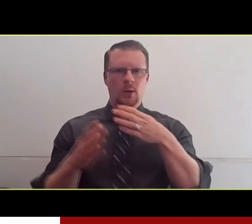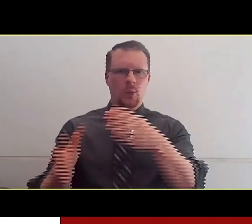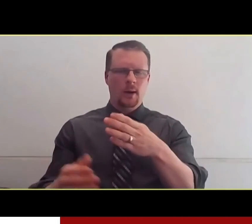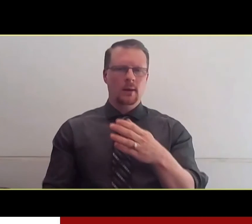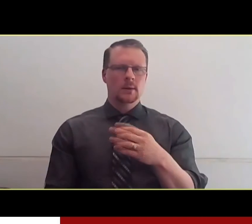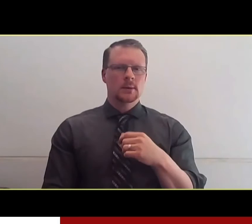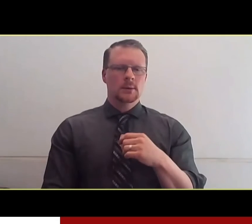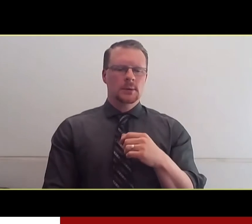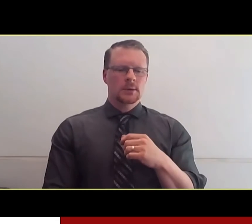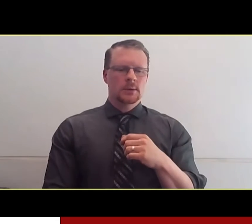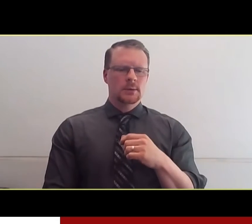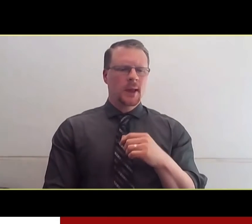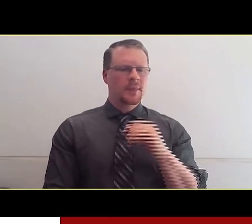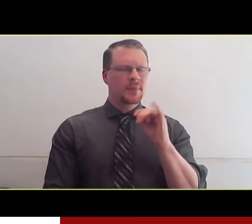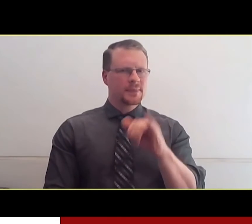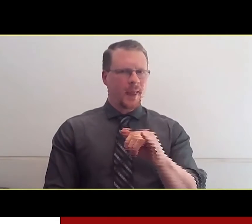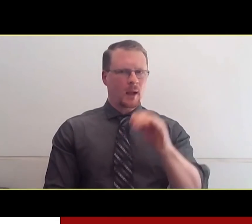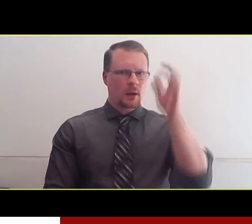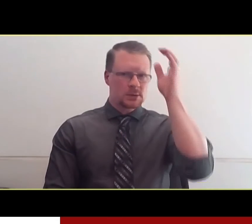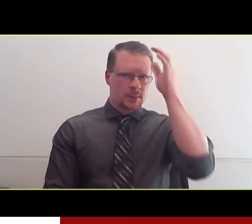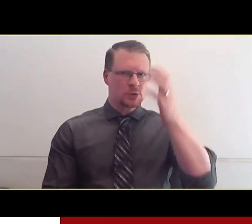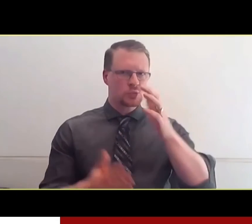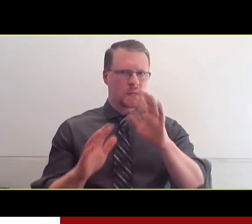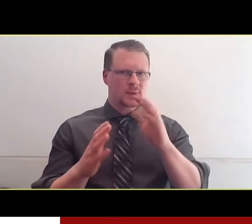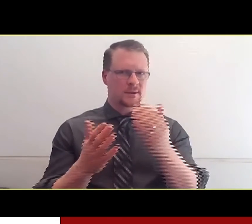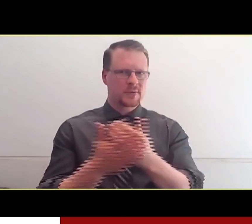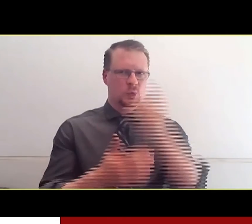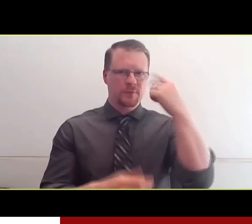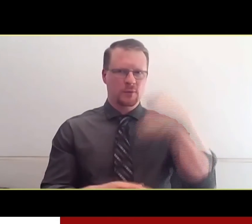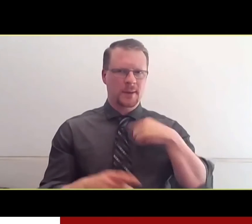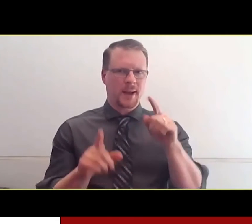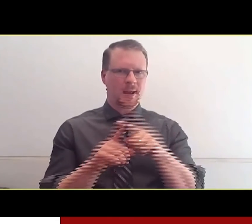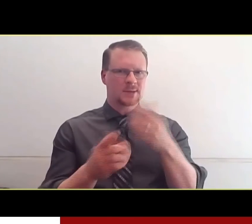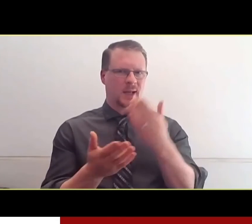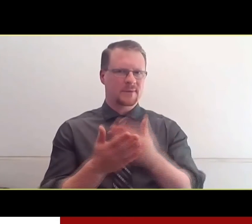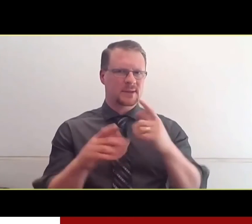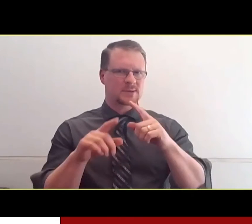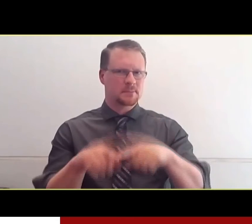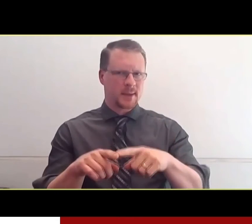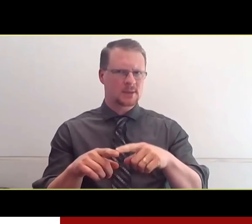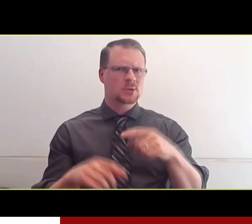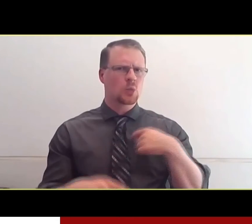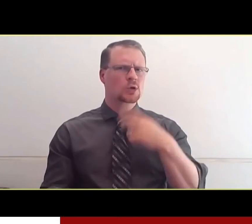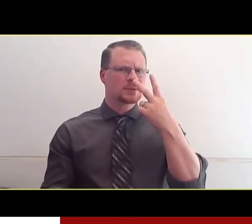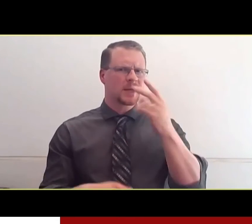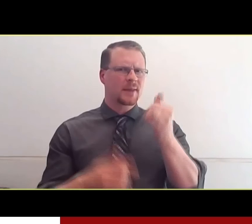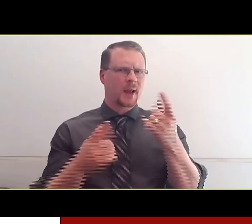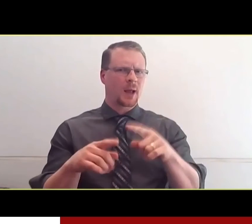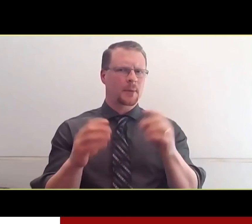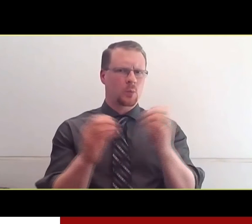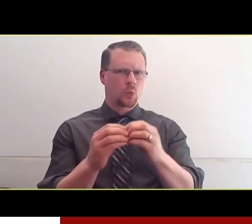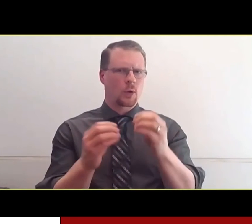As you mentioned that is definitely one option. That concept is relatively new for me.